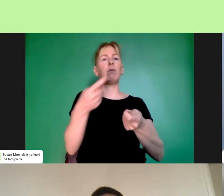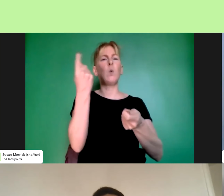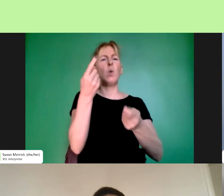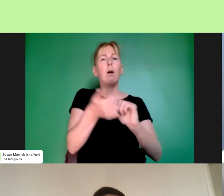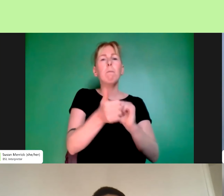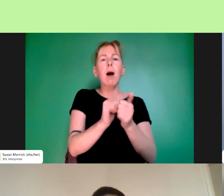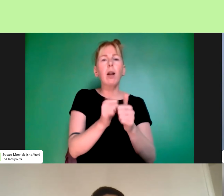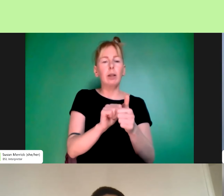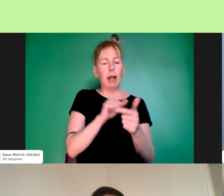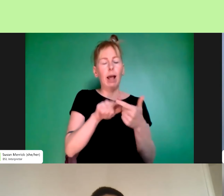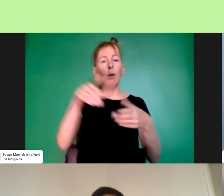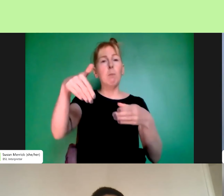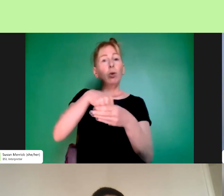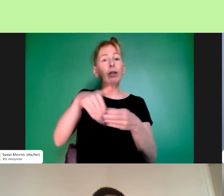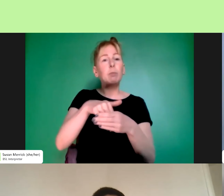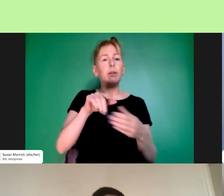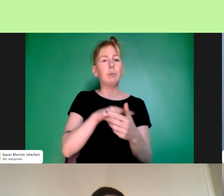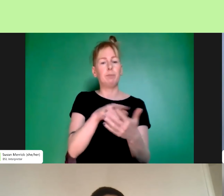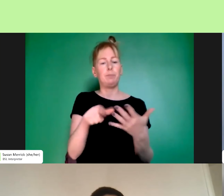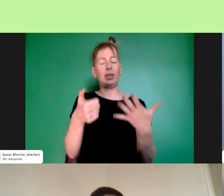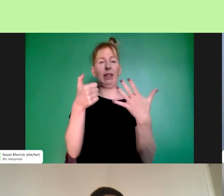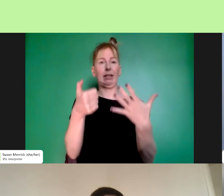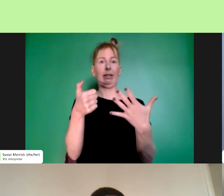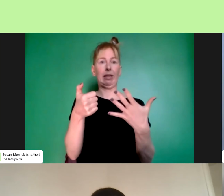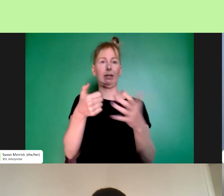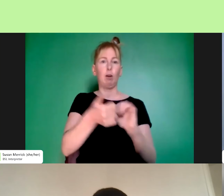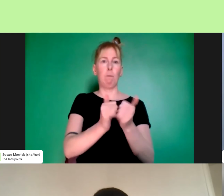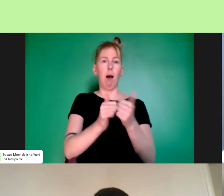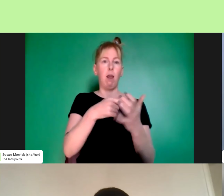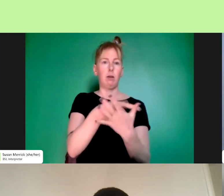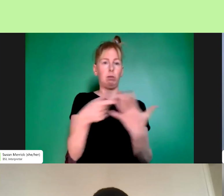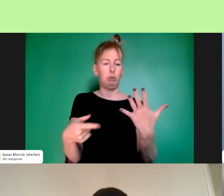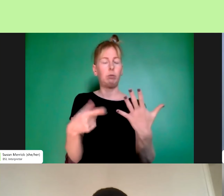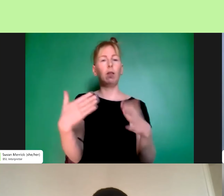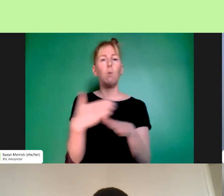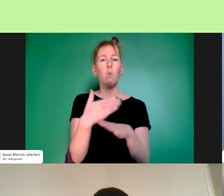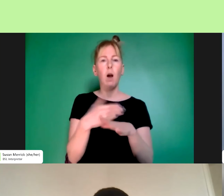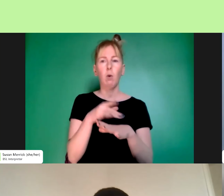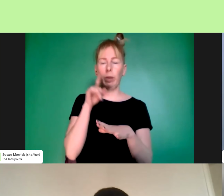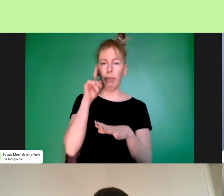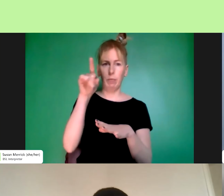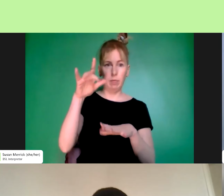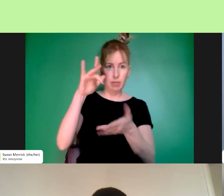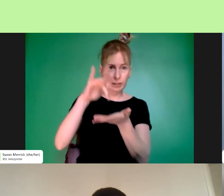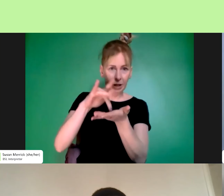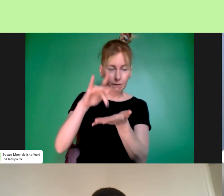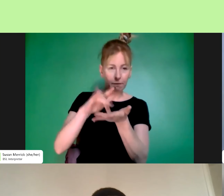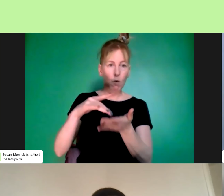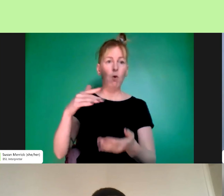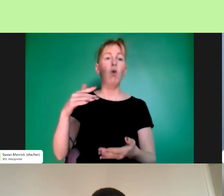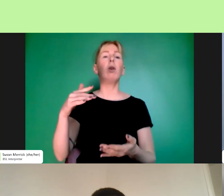who work with the Centre for Race and Inclusion - Equity and Inclusion at Sheffield